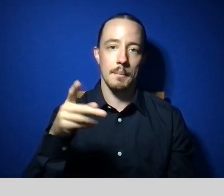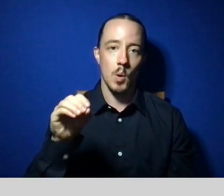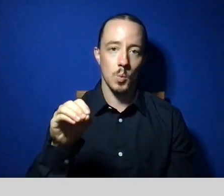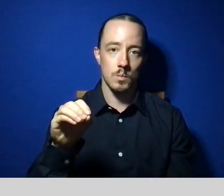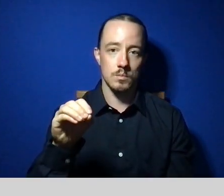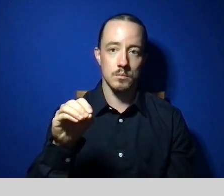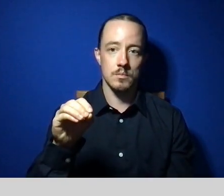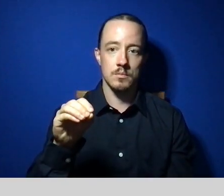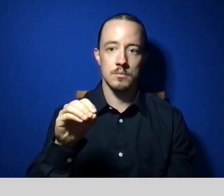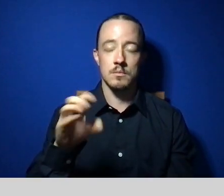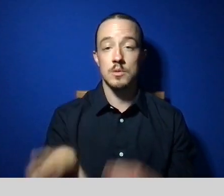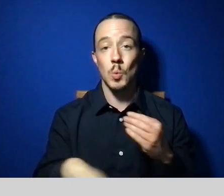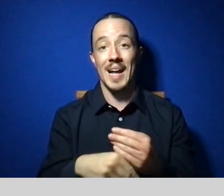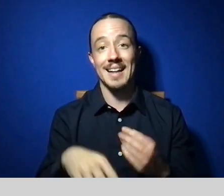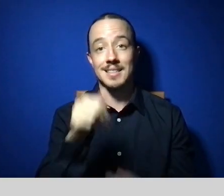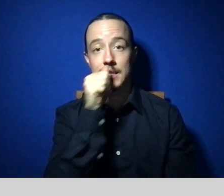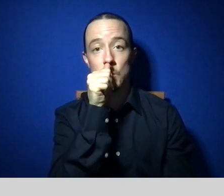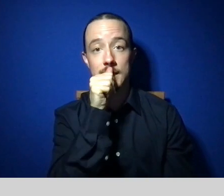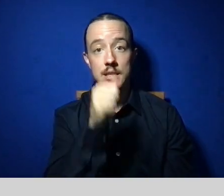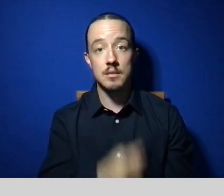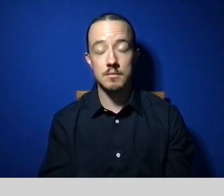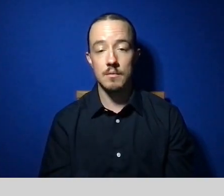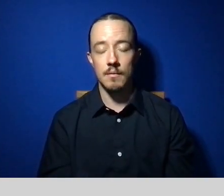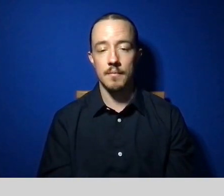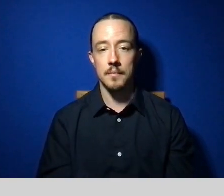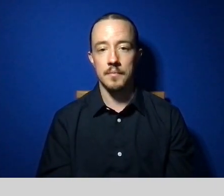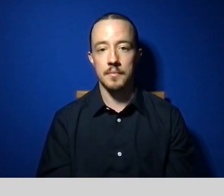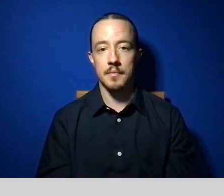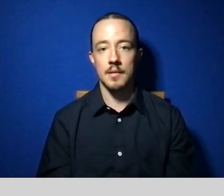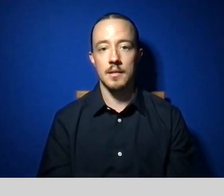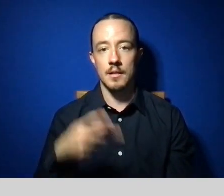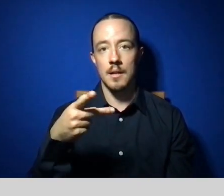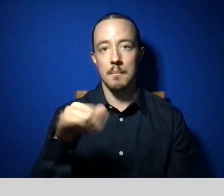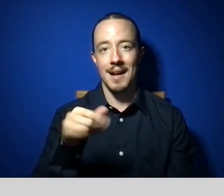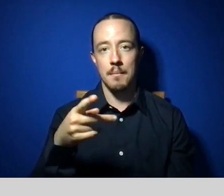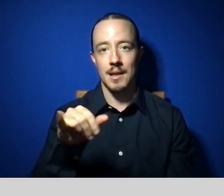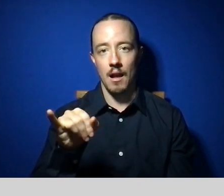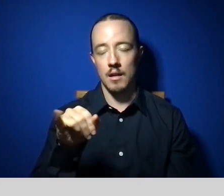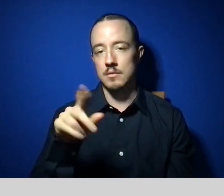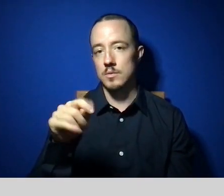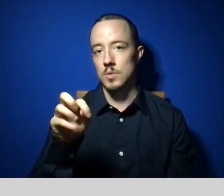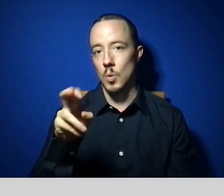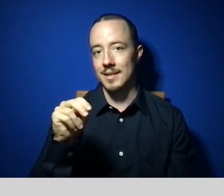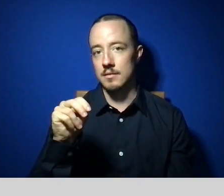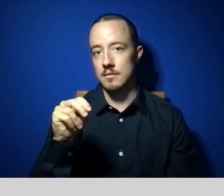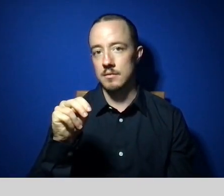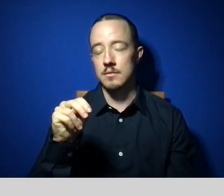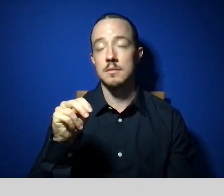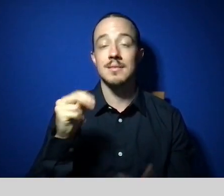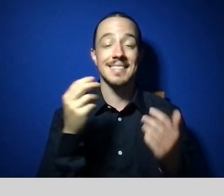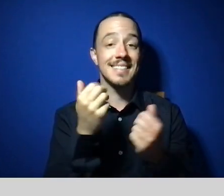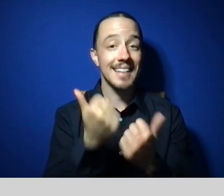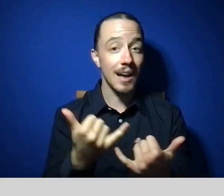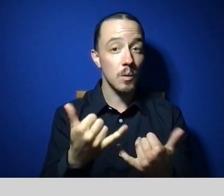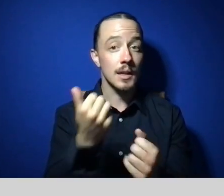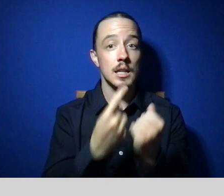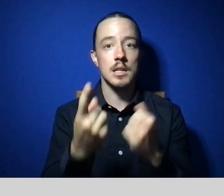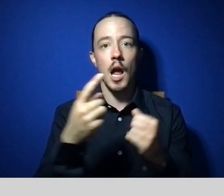call it PYPI token and paste it in here. And now anytime I push a release to this GitHub repository,